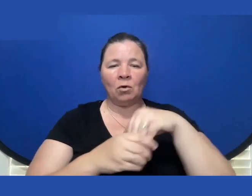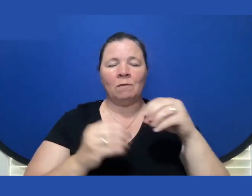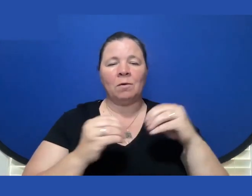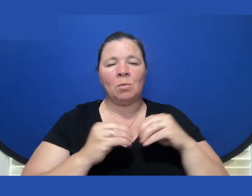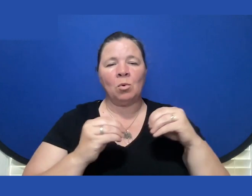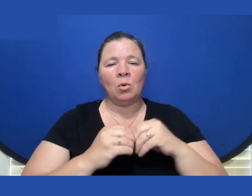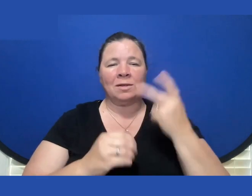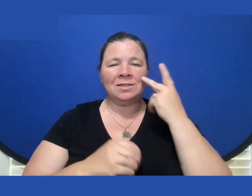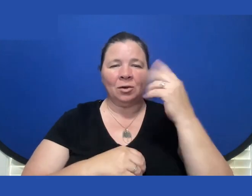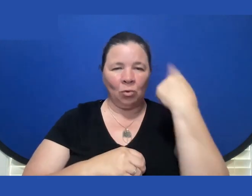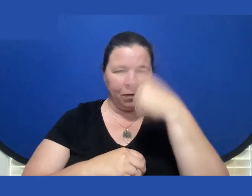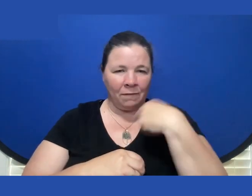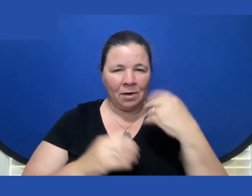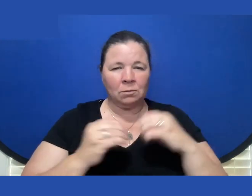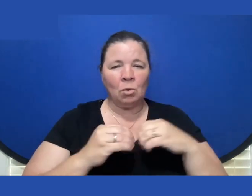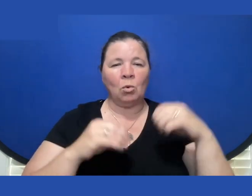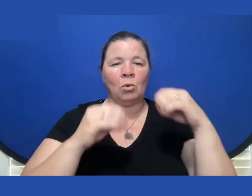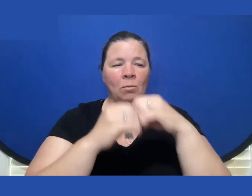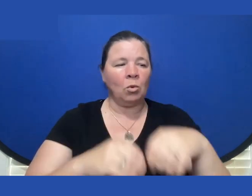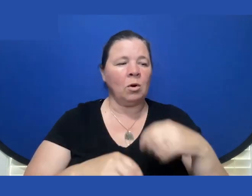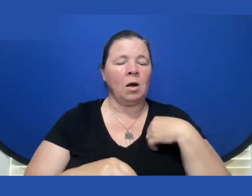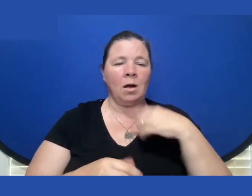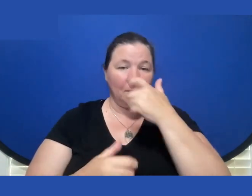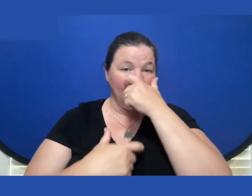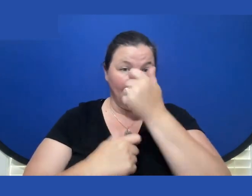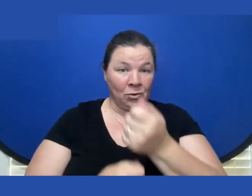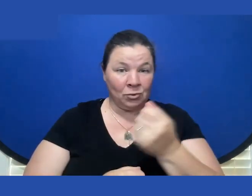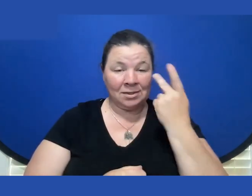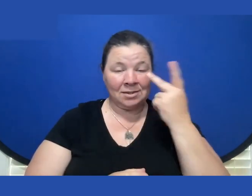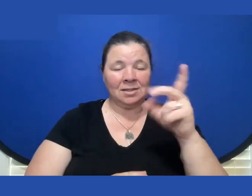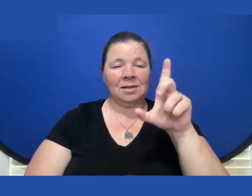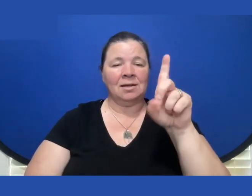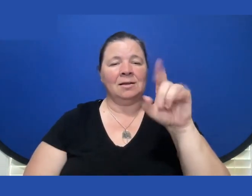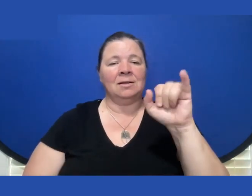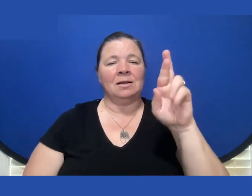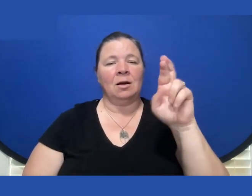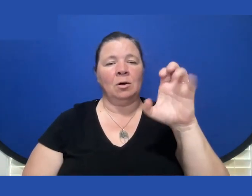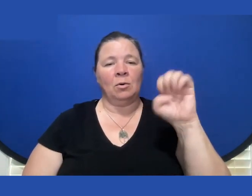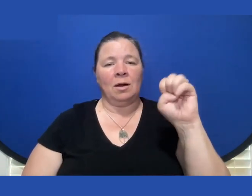maybe taking on different types of work within, you know, the same structure of what you do with the documents.